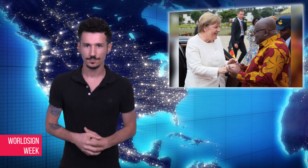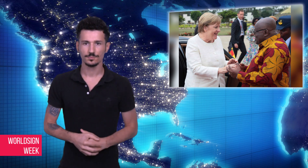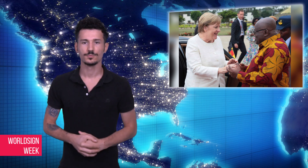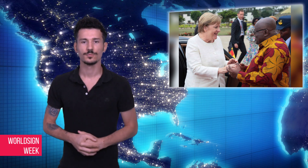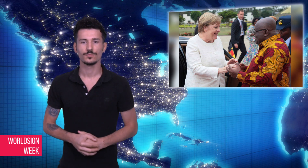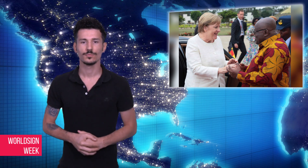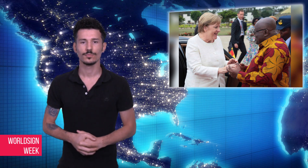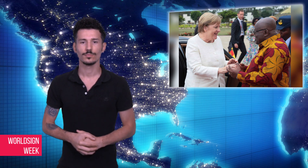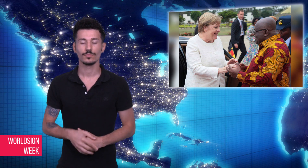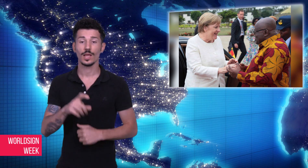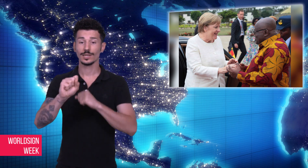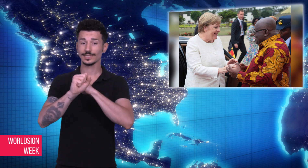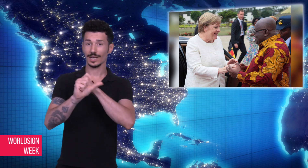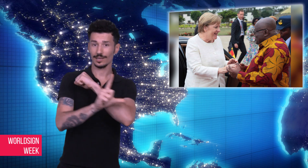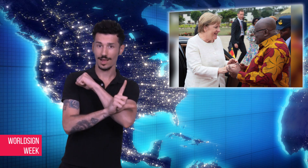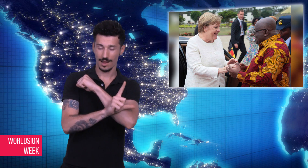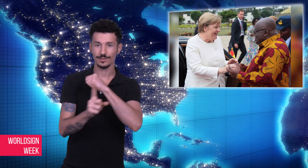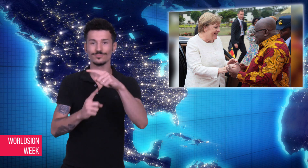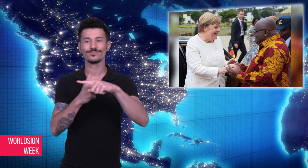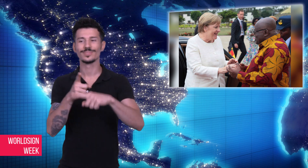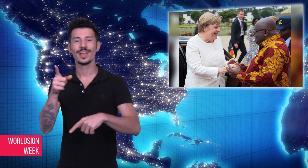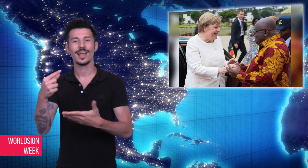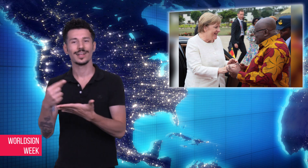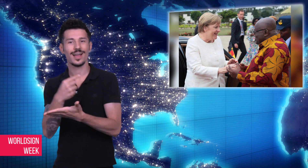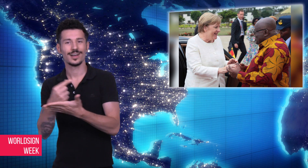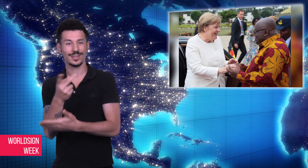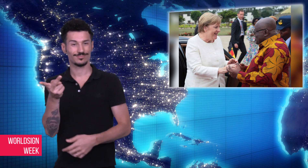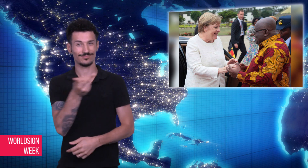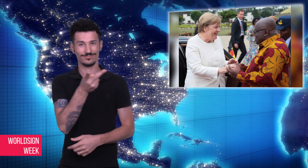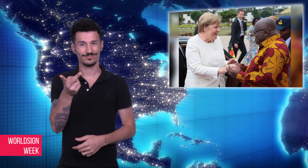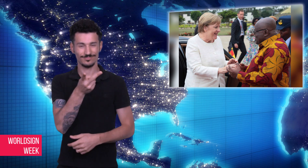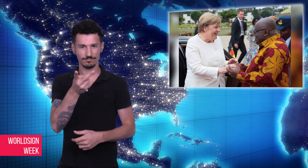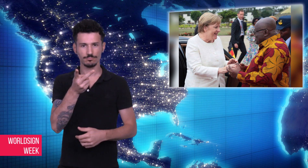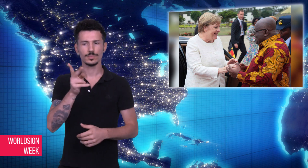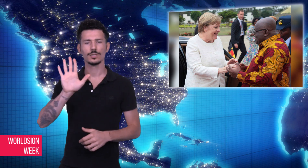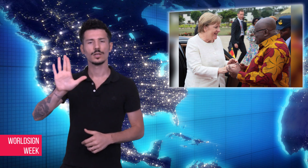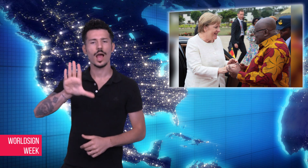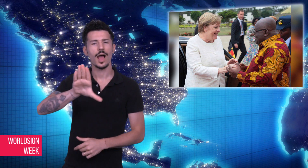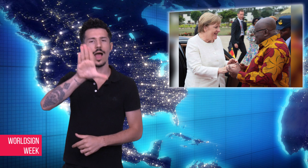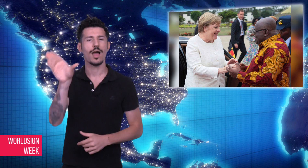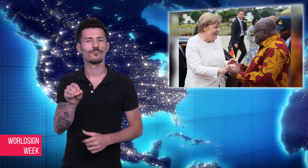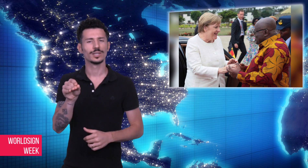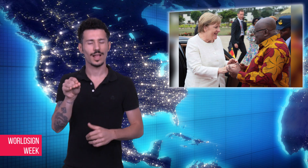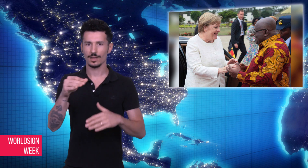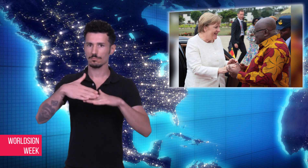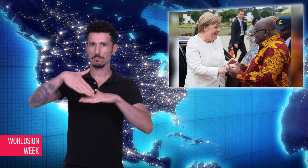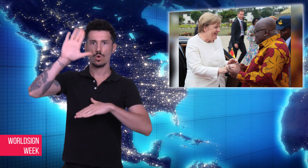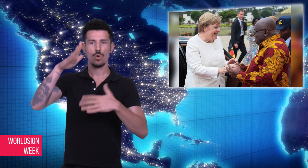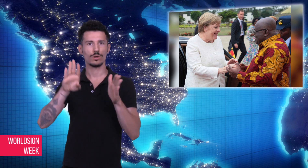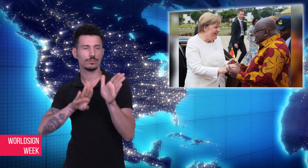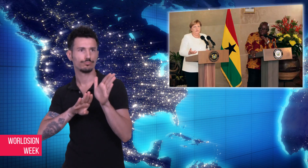and Ghana are two of African fast- growing and most stable economies,